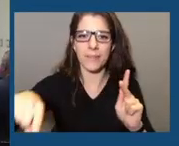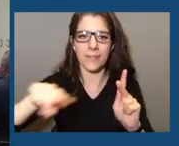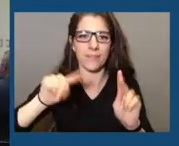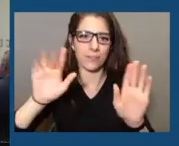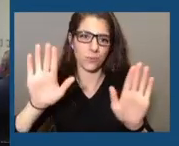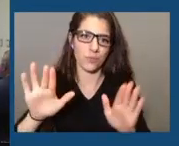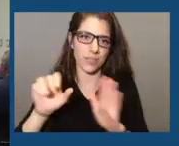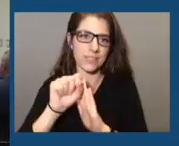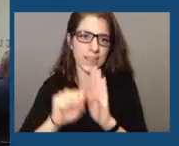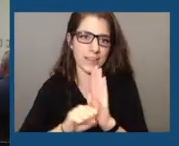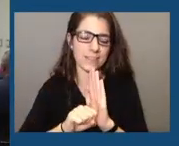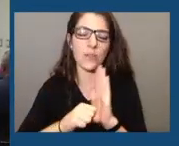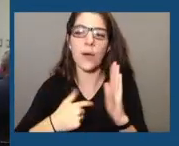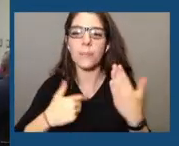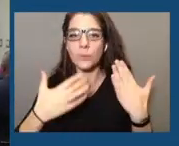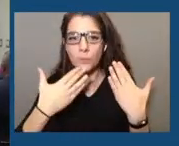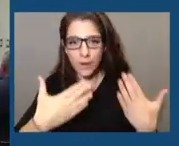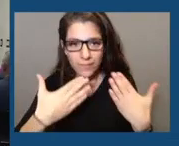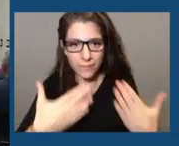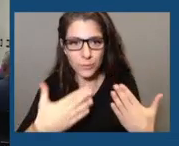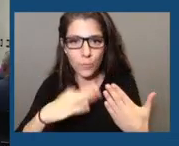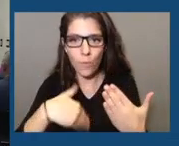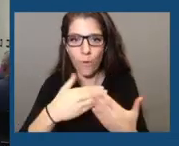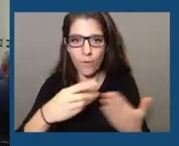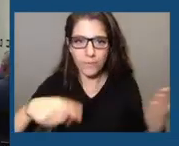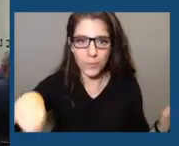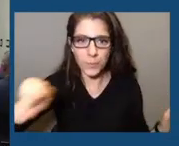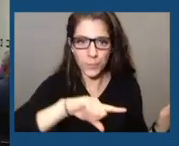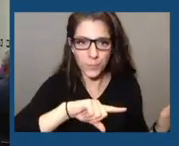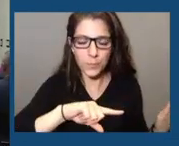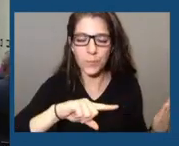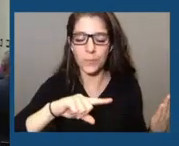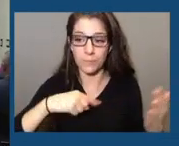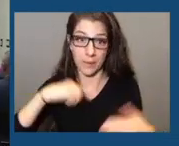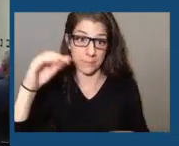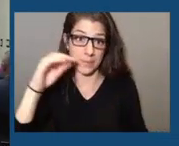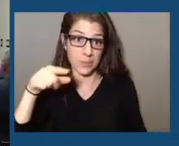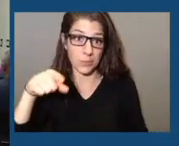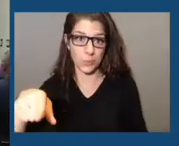So I'm grateful to all of you. In my opinion, you are the unsung heroes.